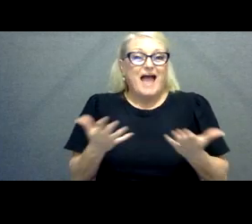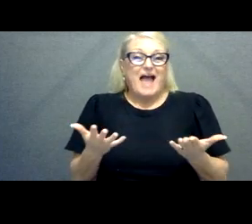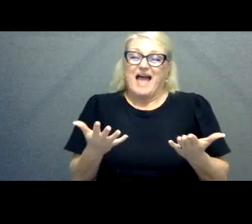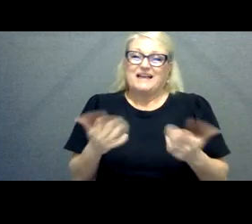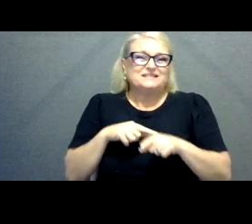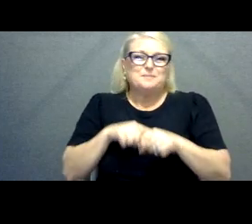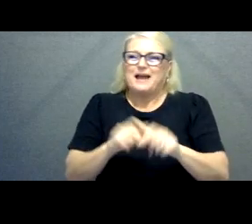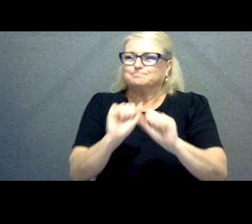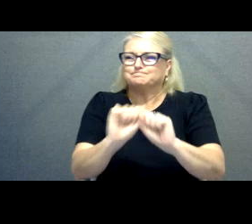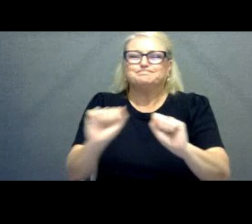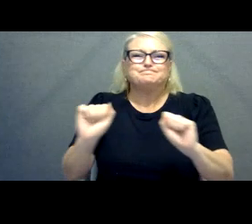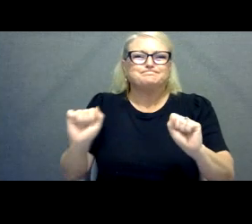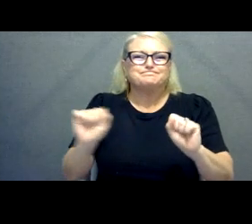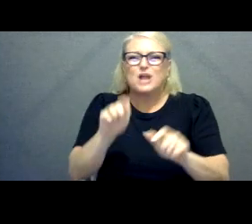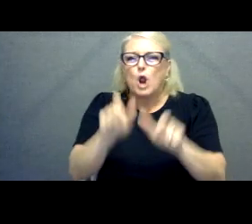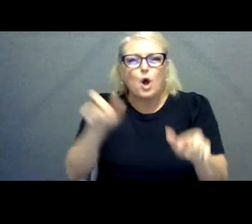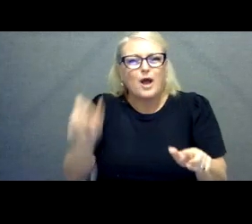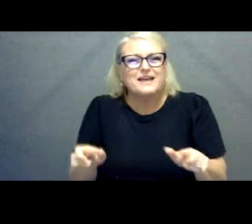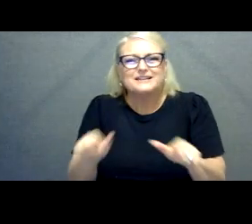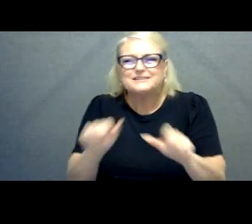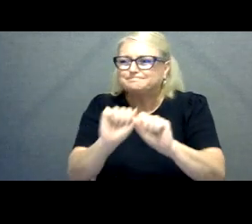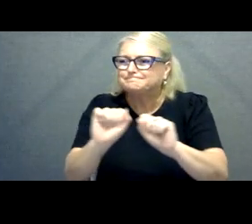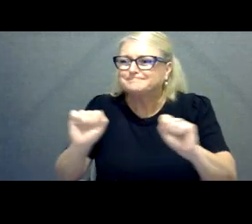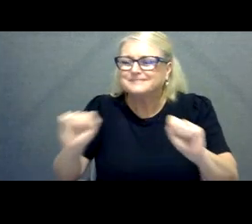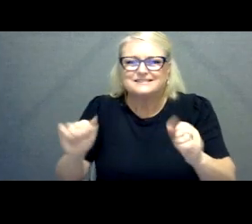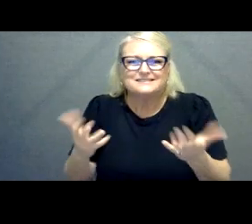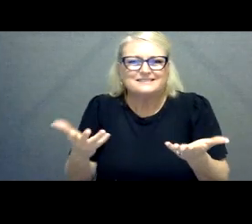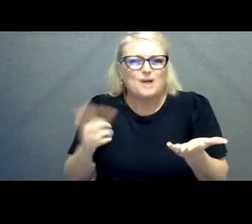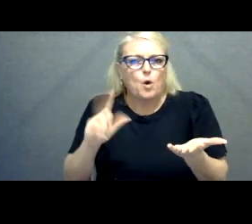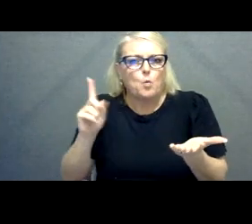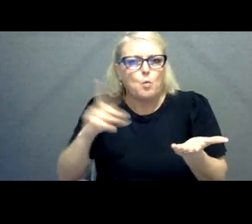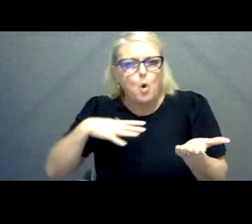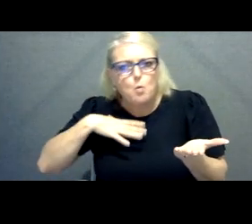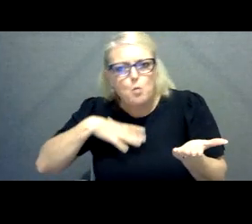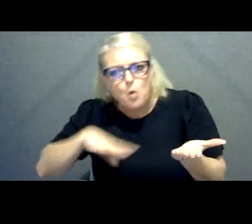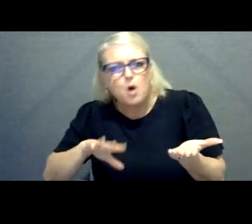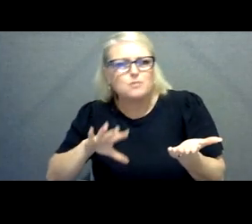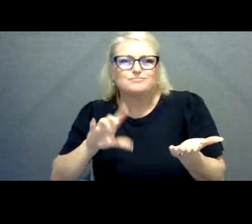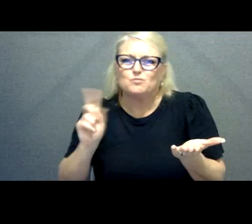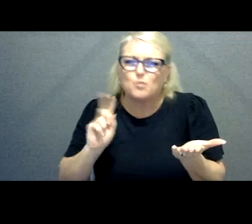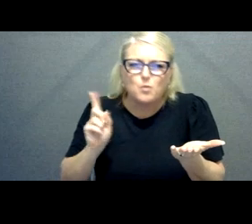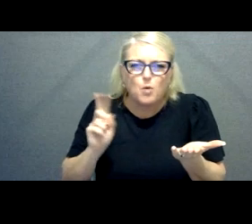um type of matter your client is applying for legal aid for um so the test can vary depending